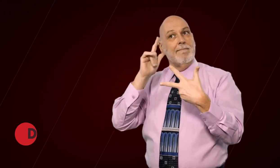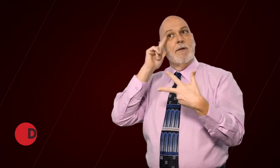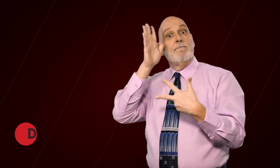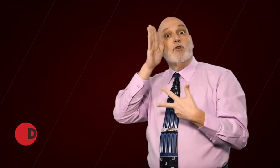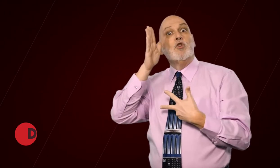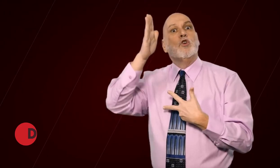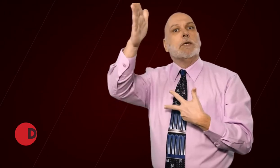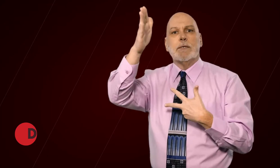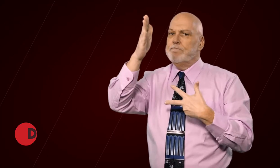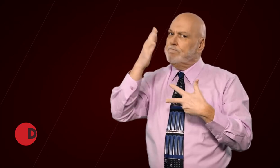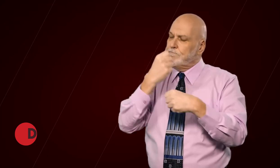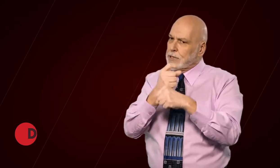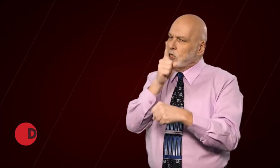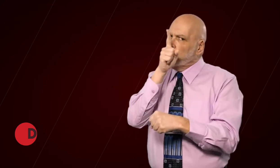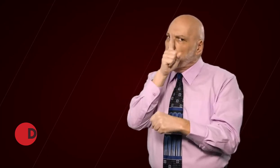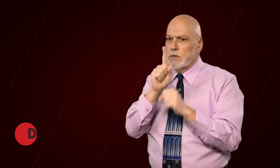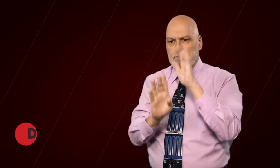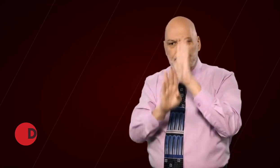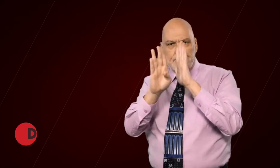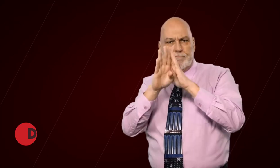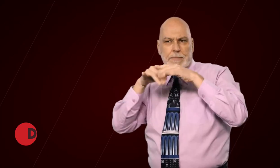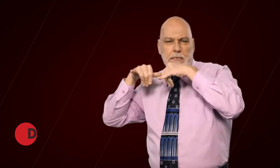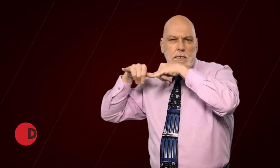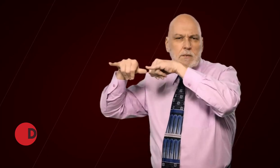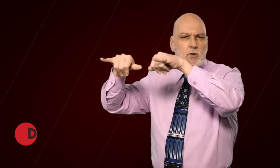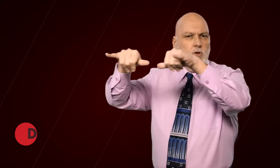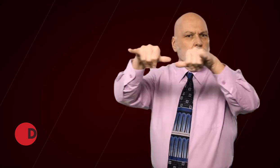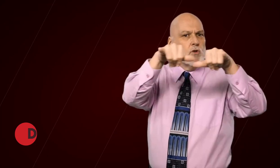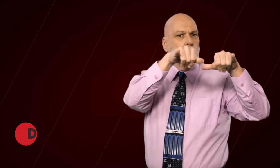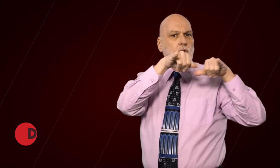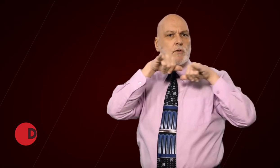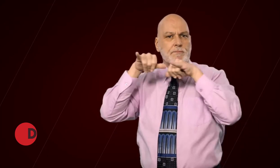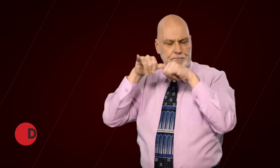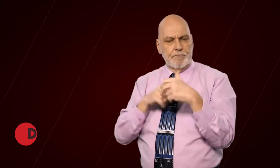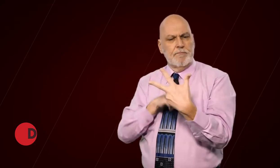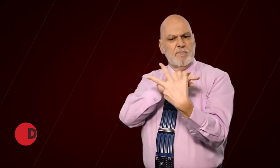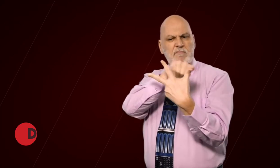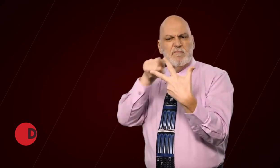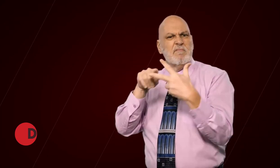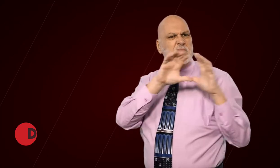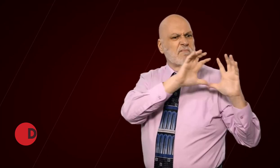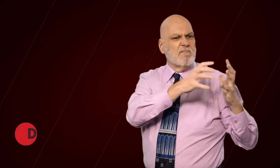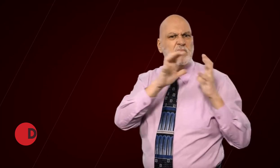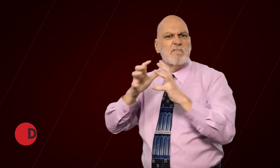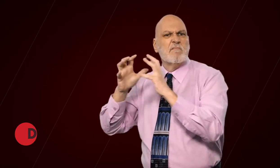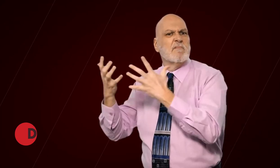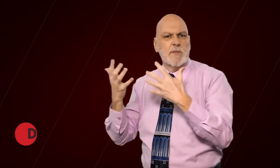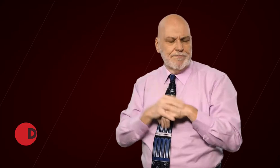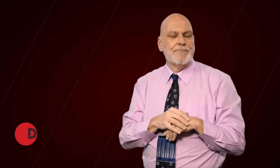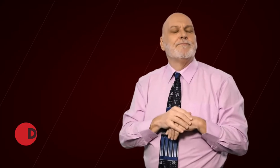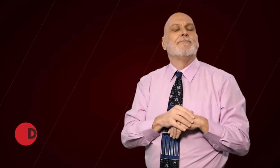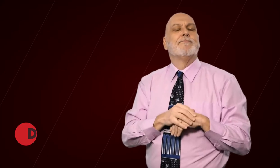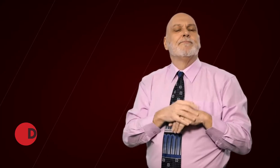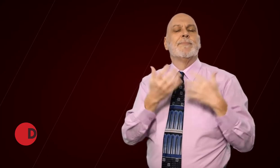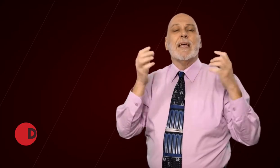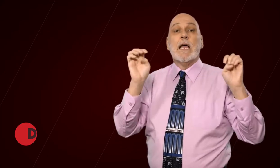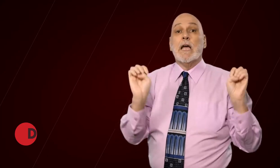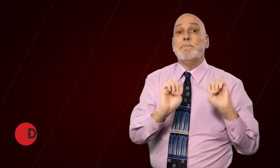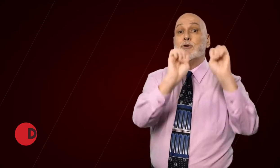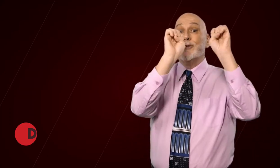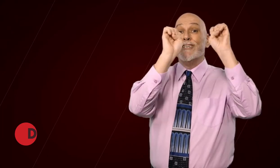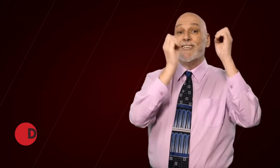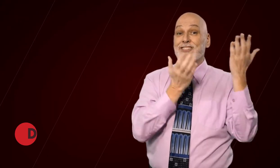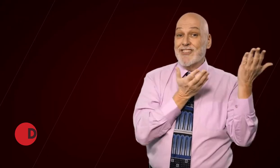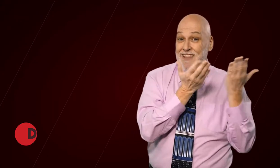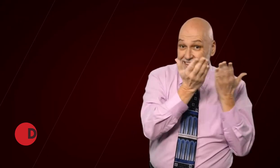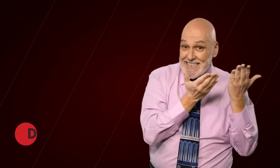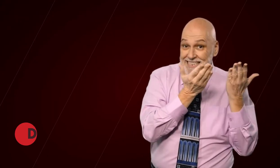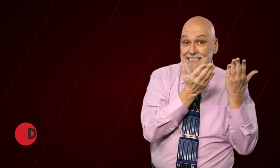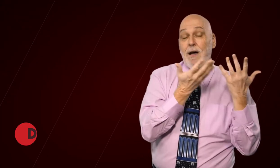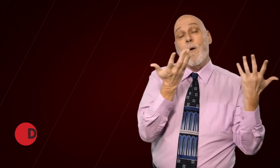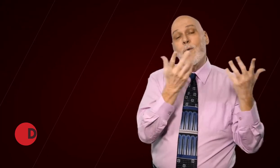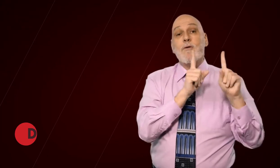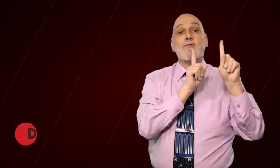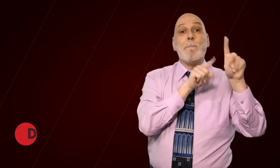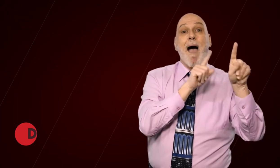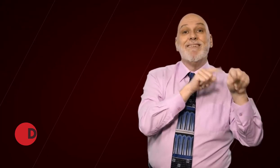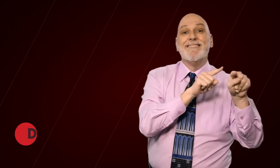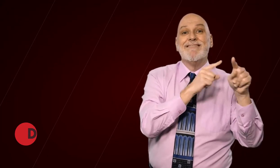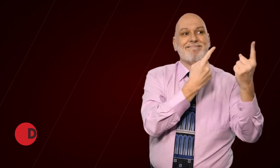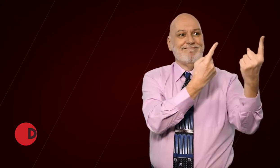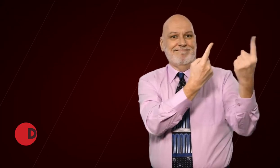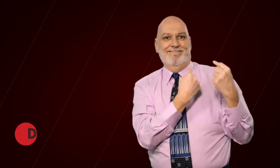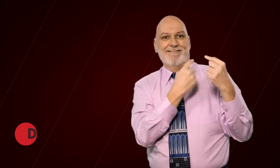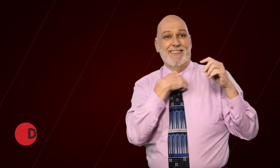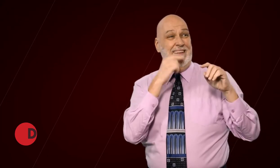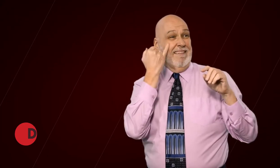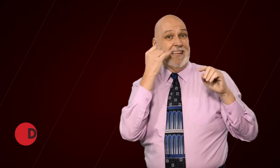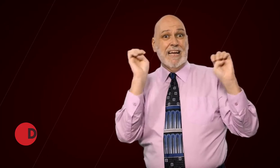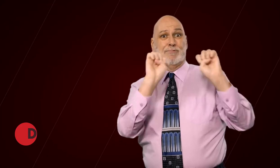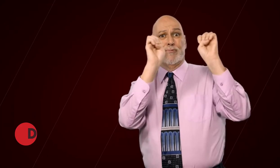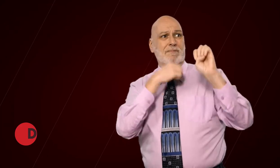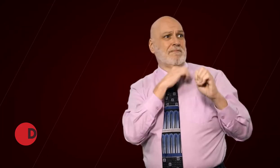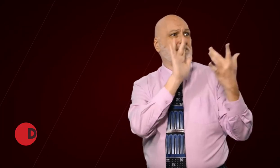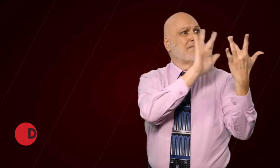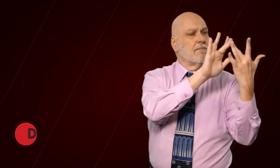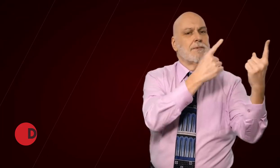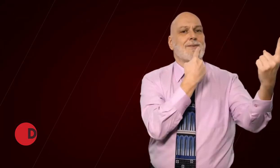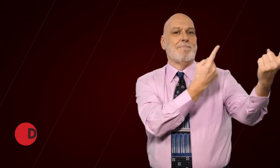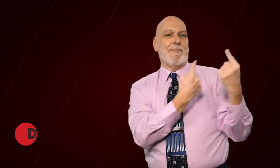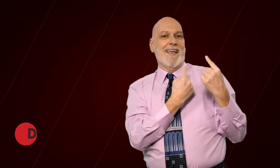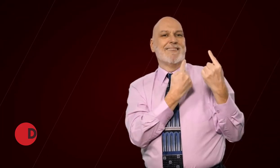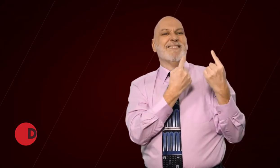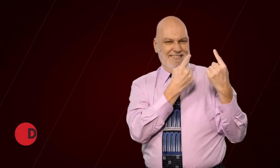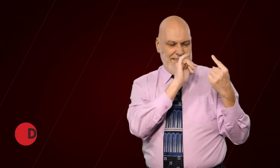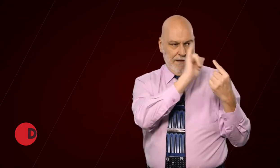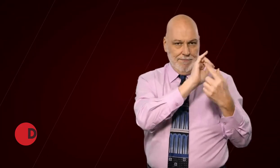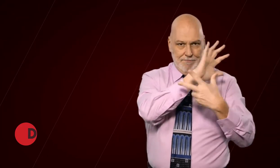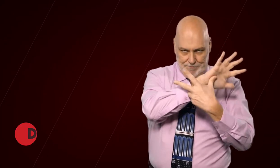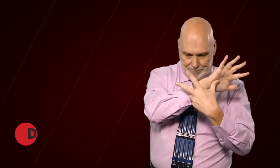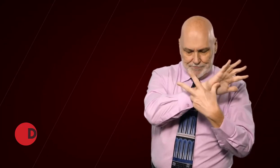for future standards development: